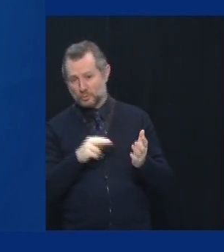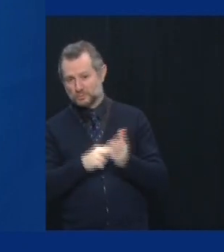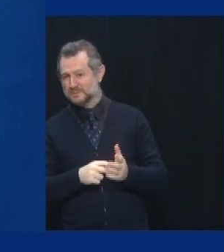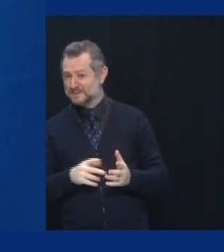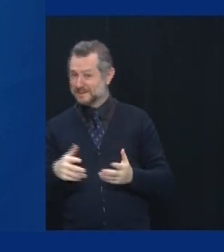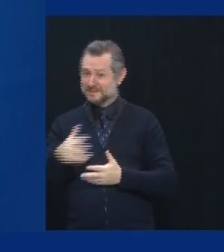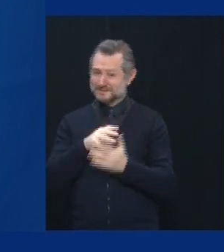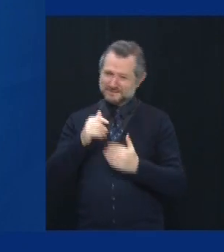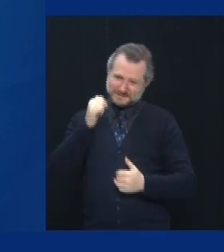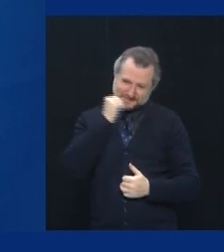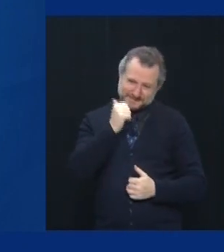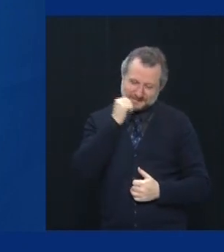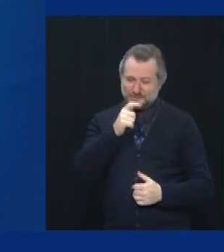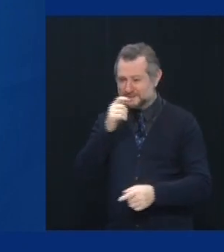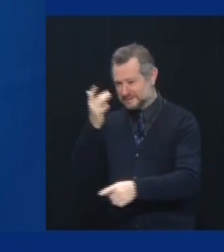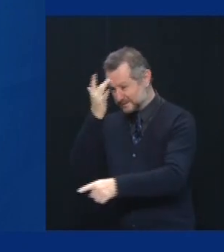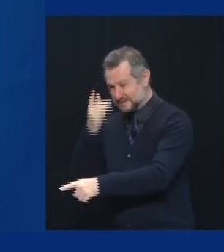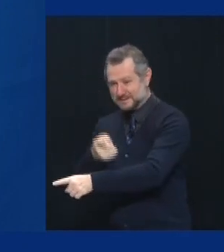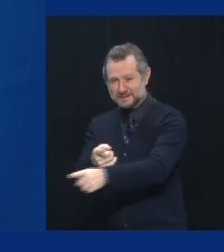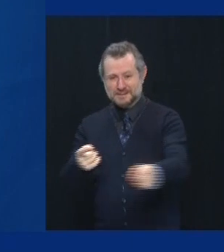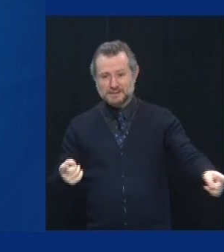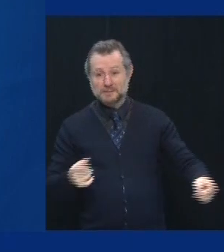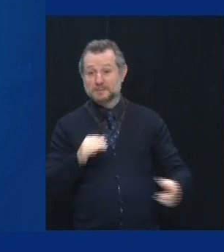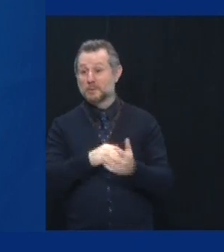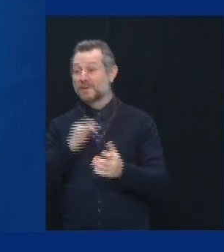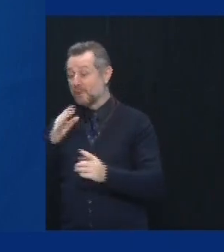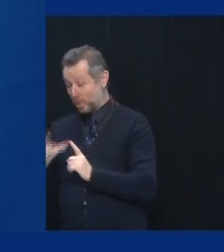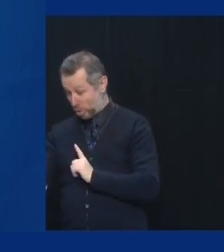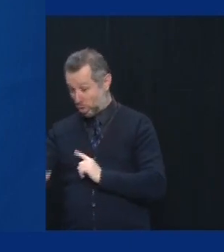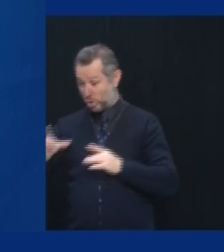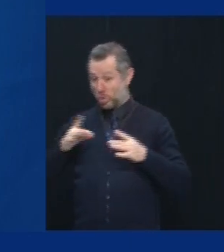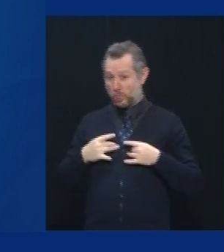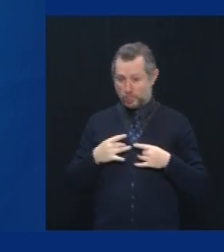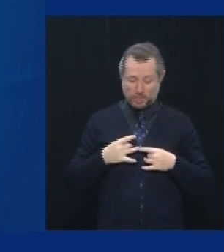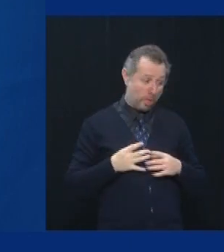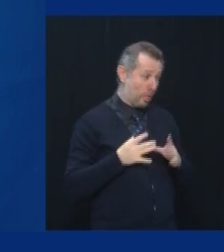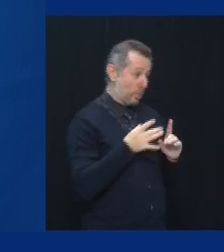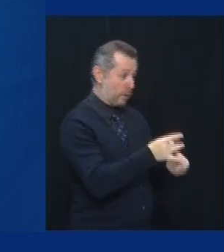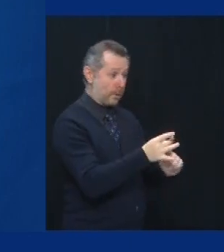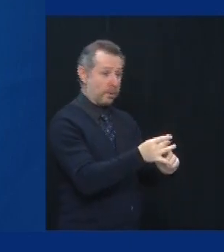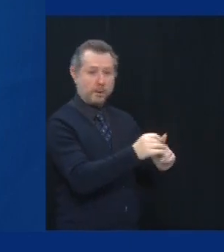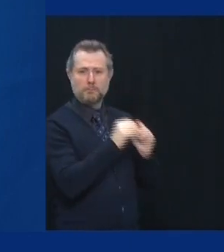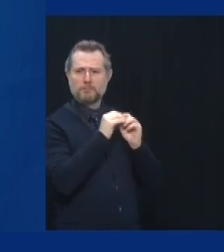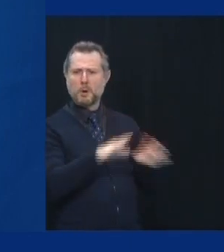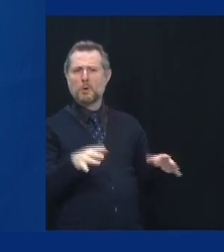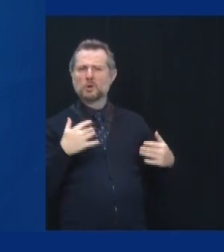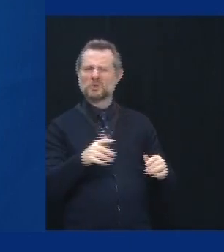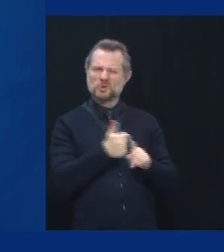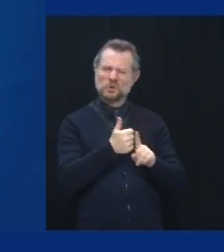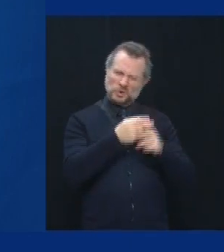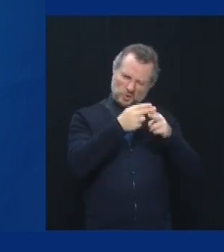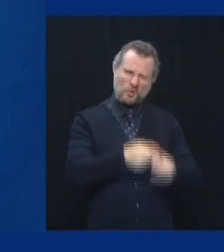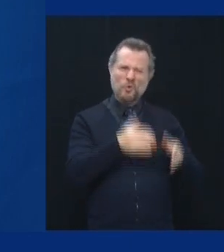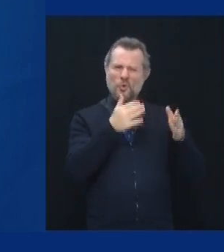THAT'Srl NATIONWIDE IN RECEIVING THE VACCINE. SO, BECAUSE THEY'RE EXPOSED MORE AND IF THEY GET>+K3 SICK, IT COULD